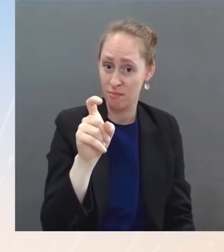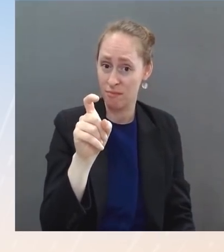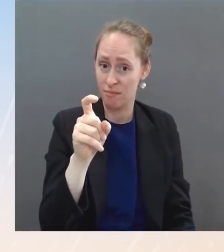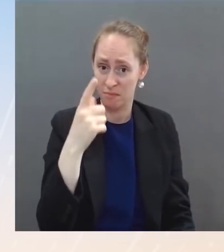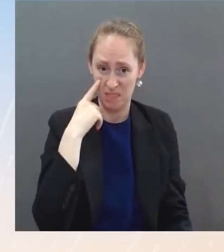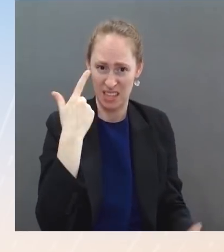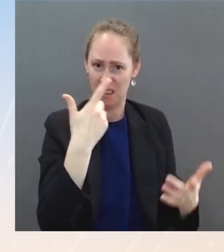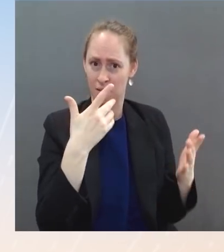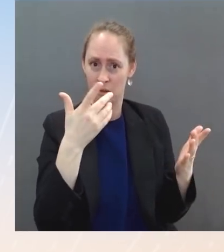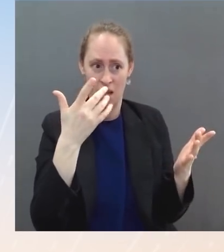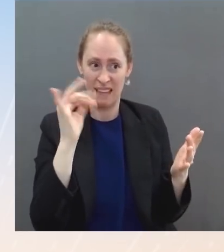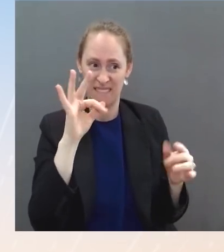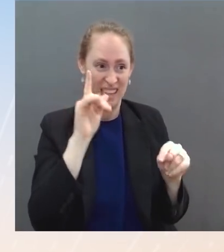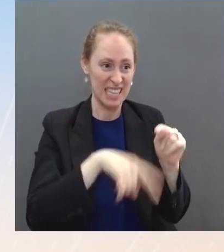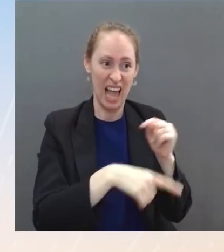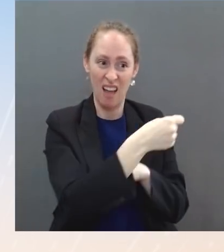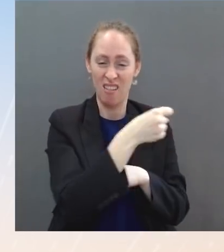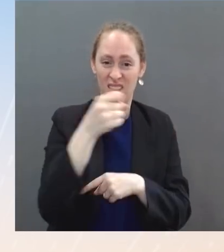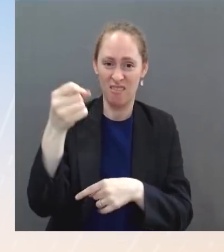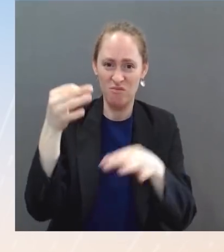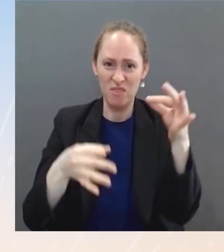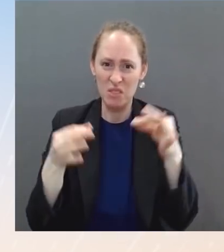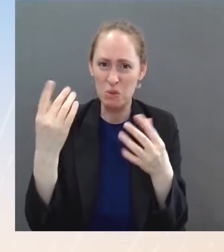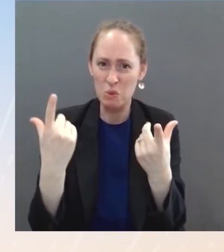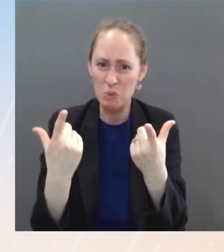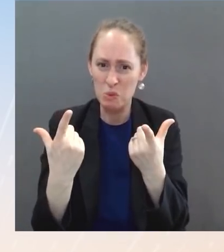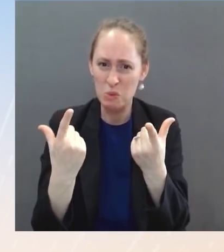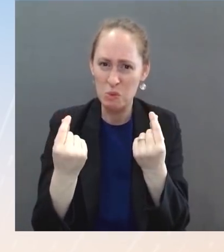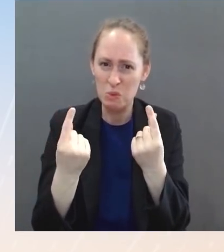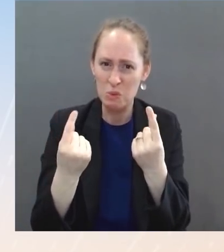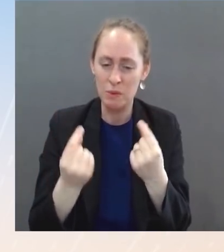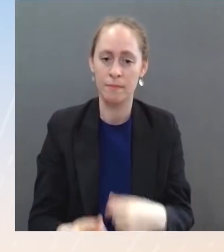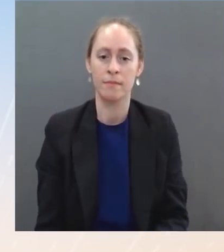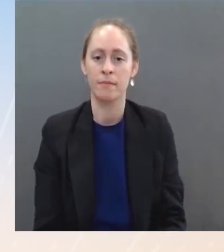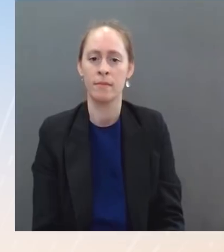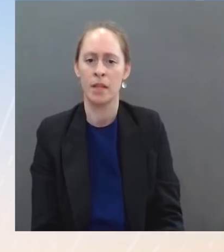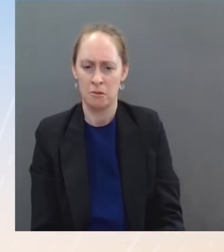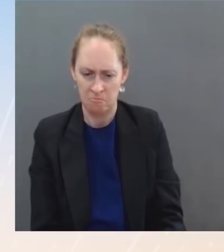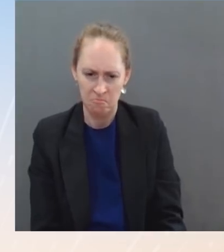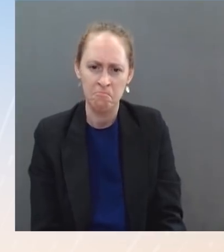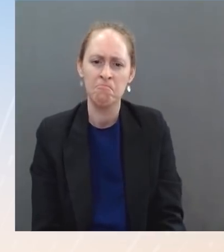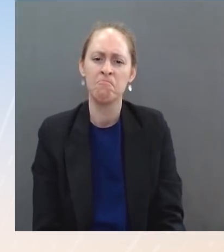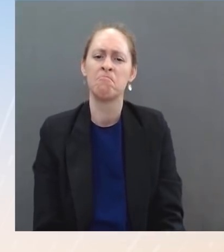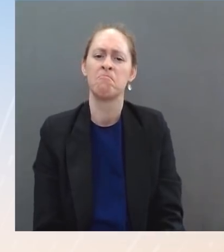with the International Criminal Court in other contexts, despite not being a signatory. But there's a variety of reasons